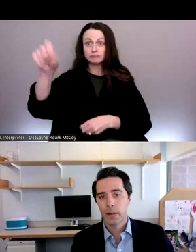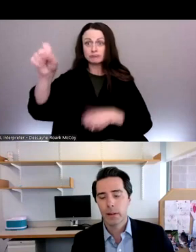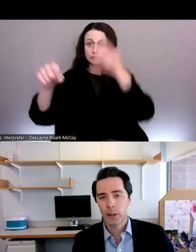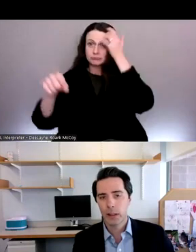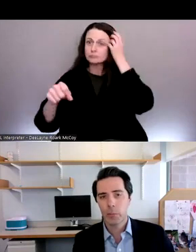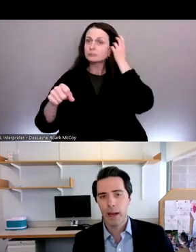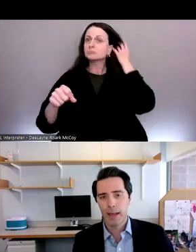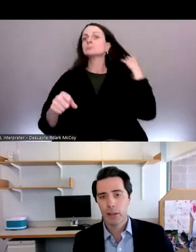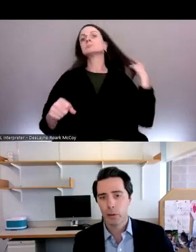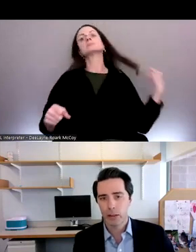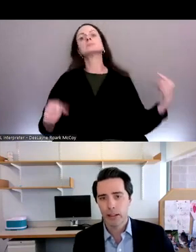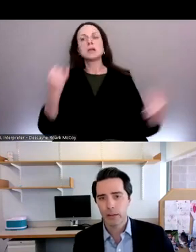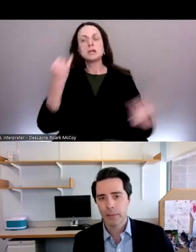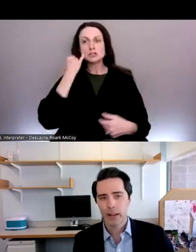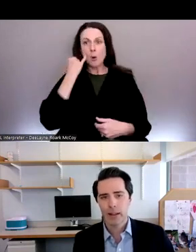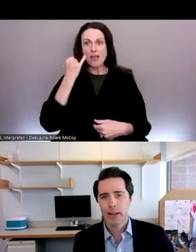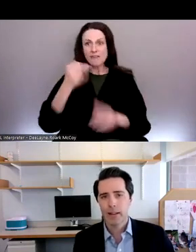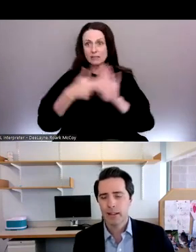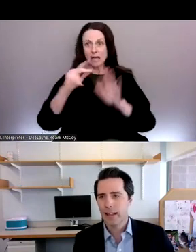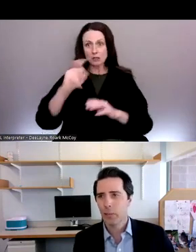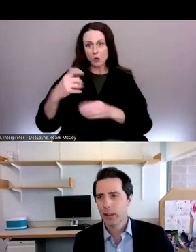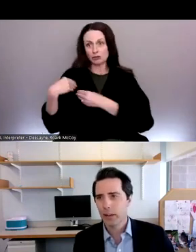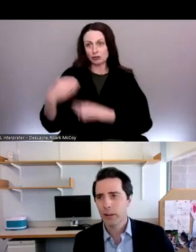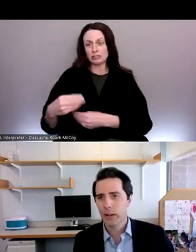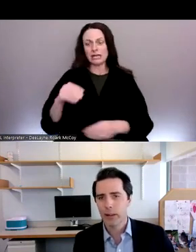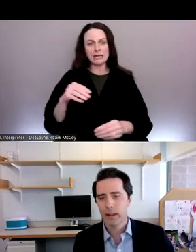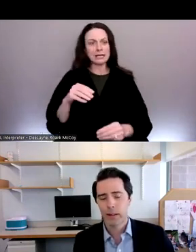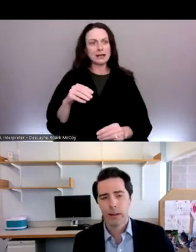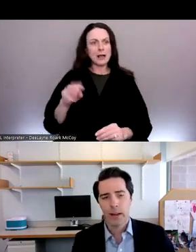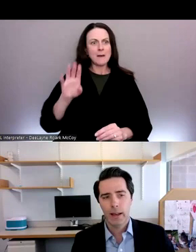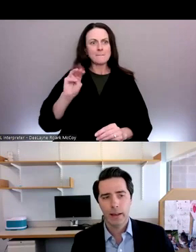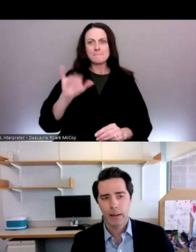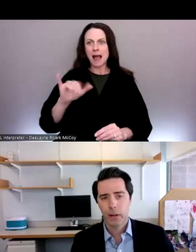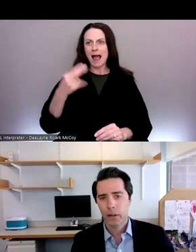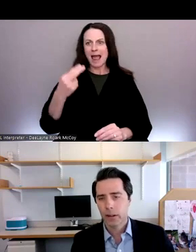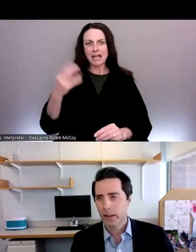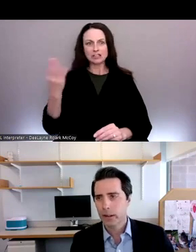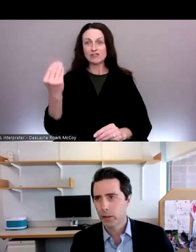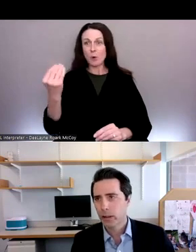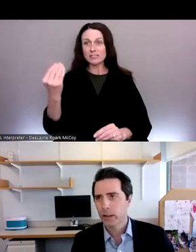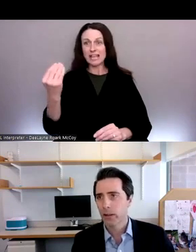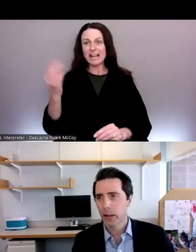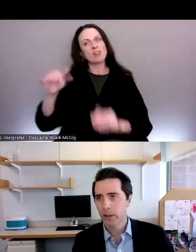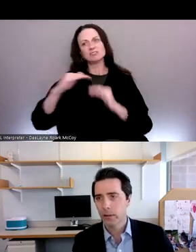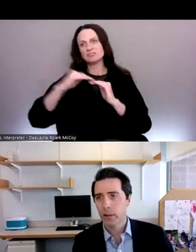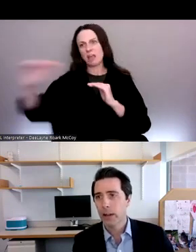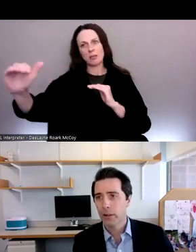the gene my age 14 this is a stable hearing loss and it could look like this